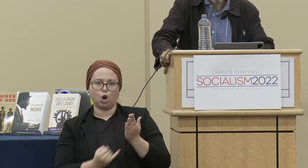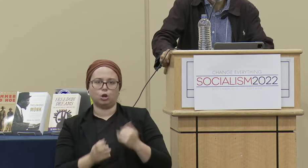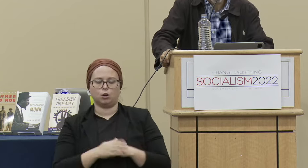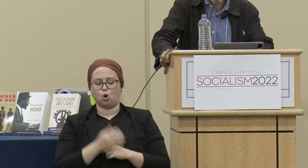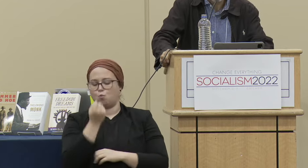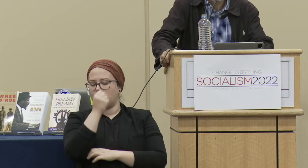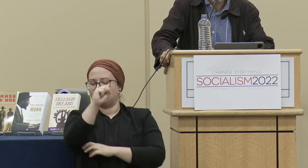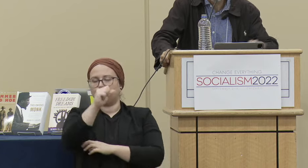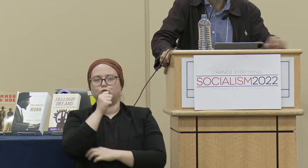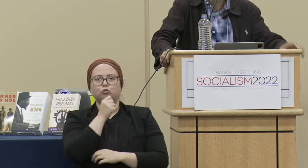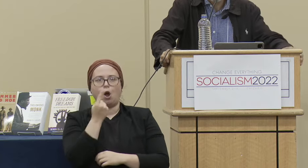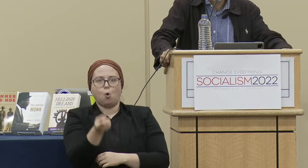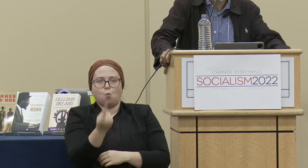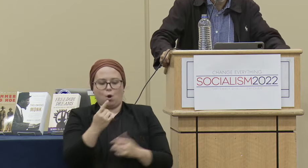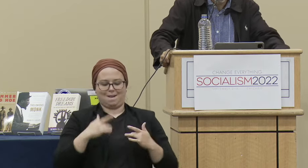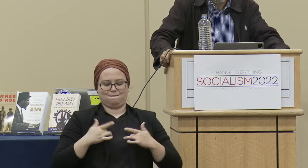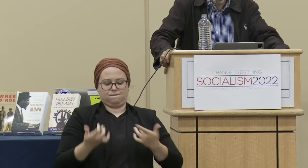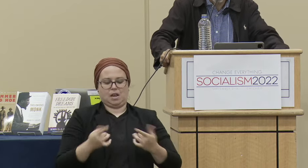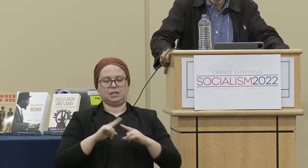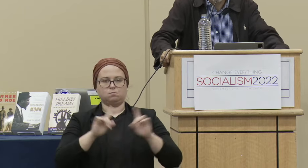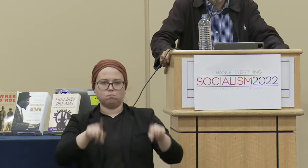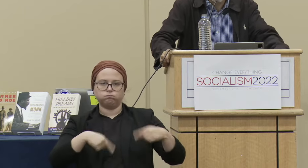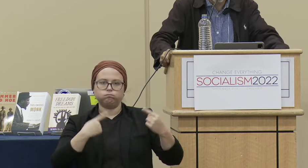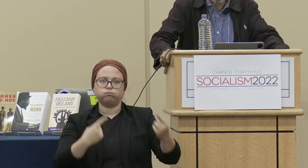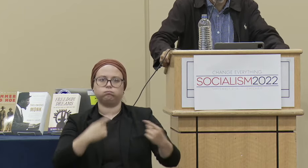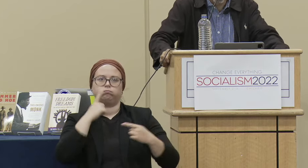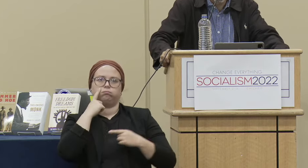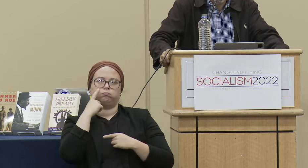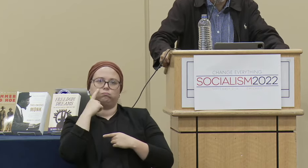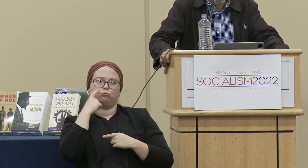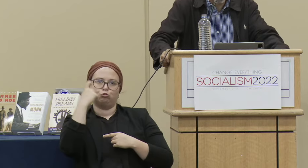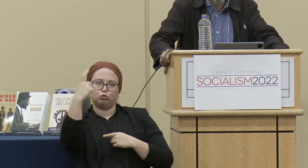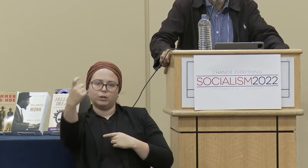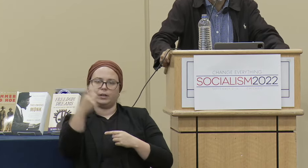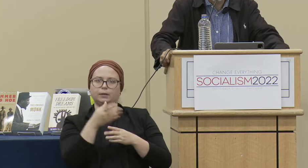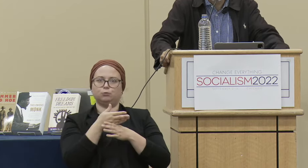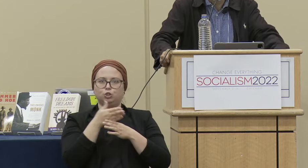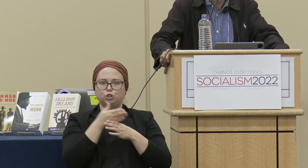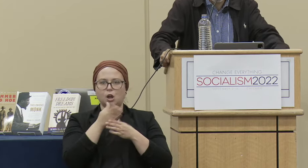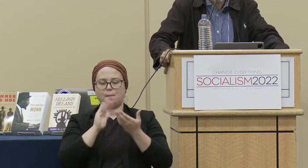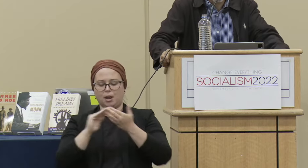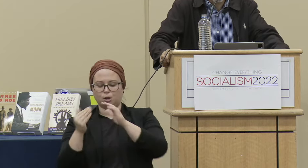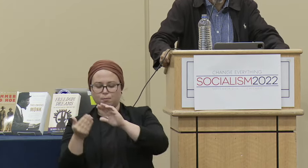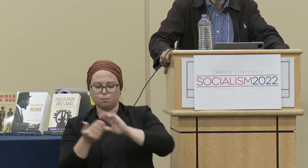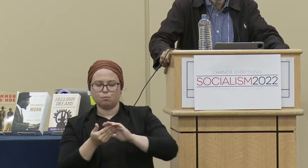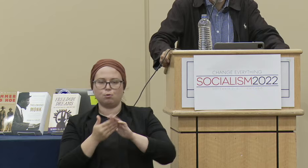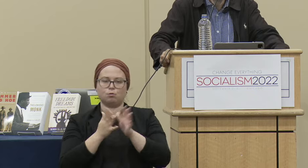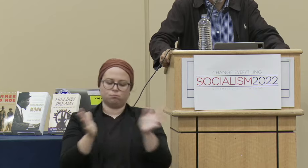songs, their art . Revolutions are not singular events, but